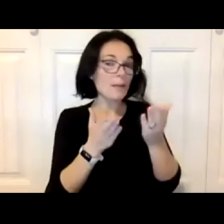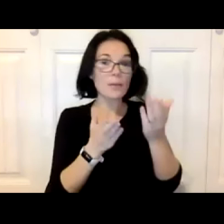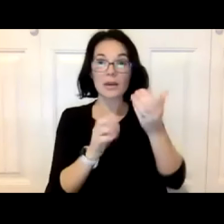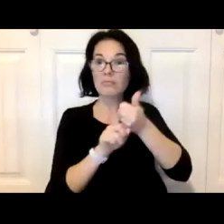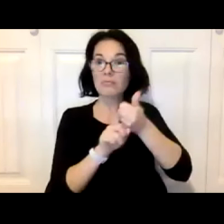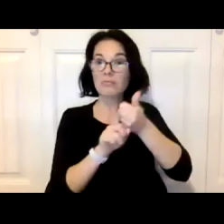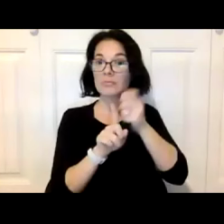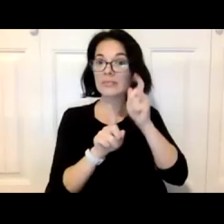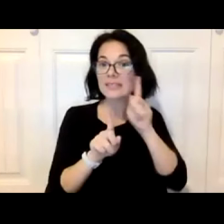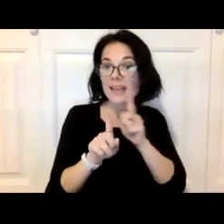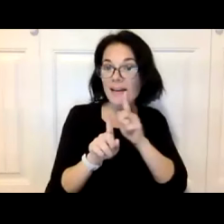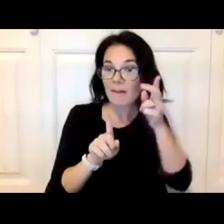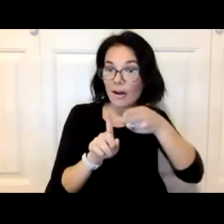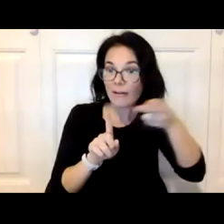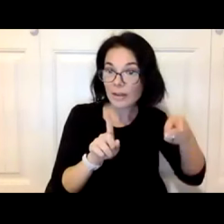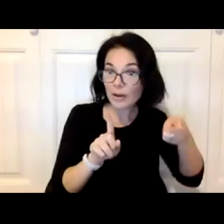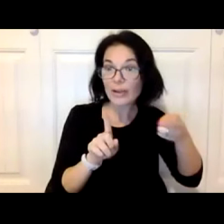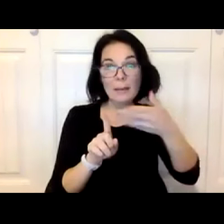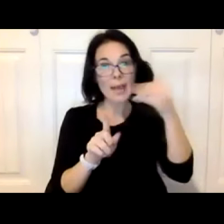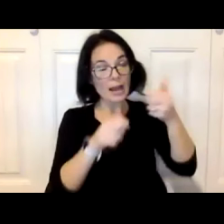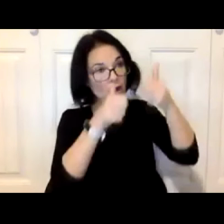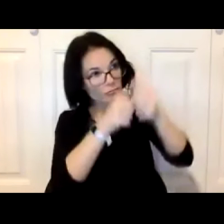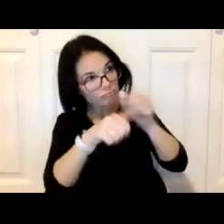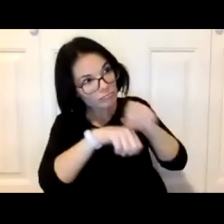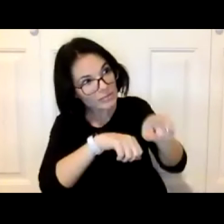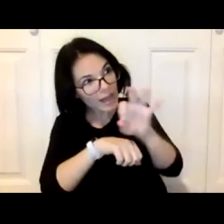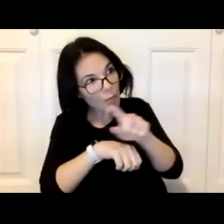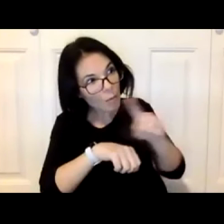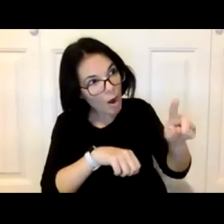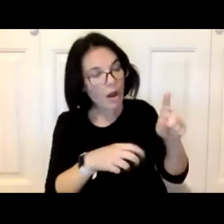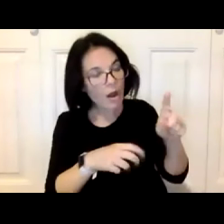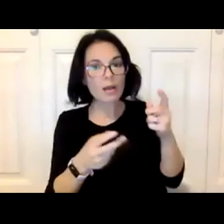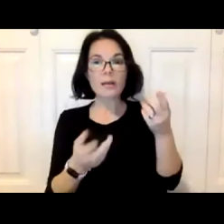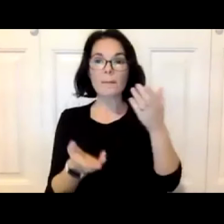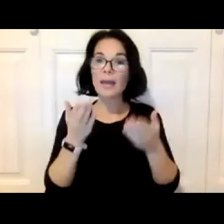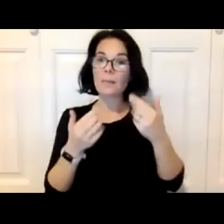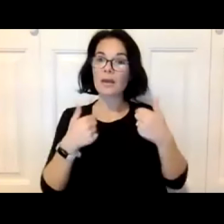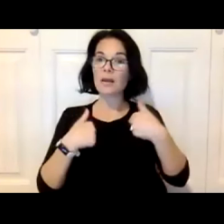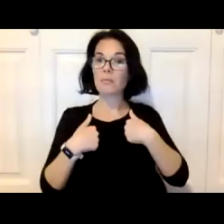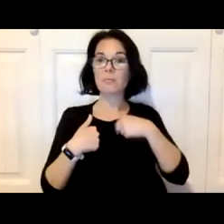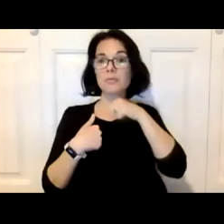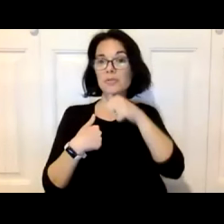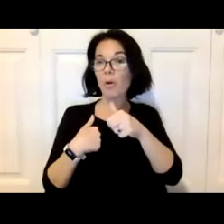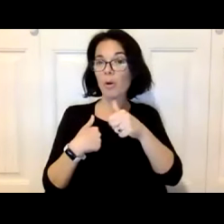hard of hearing, nonverbal or have difficulty speaking over the telephone.